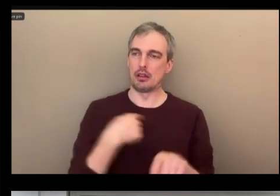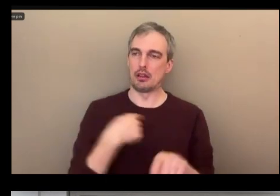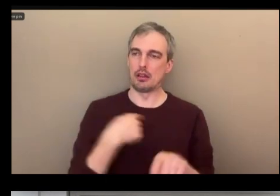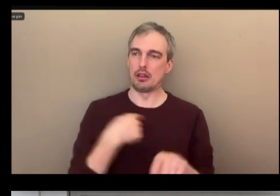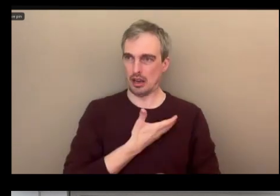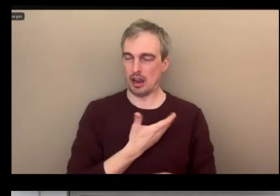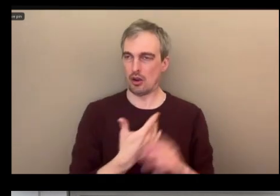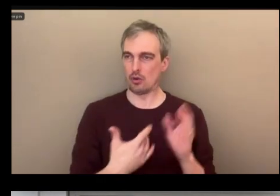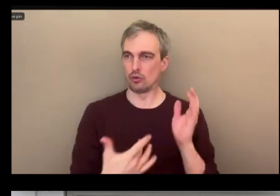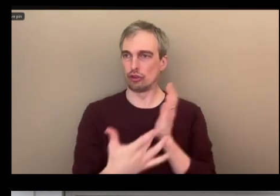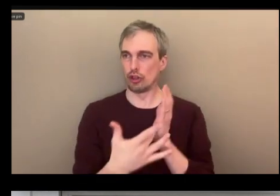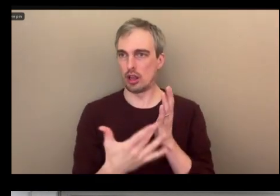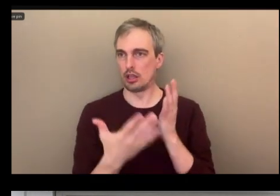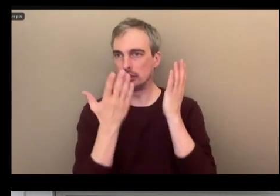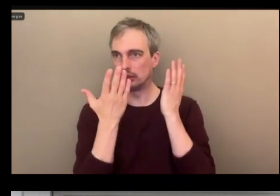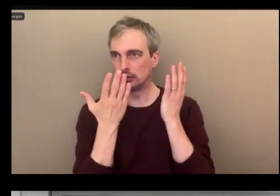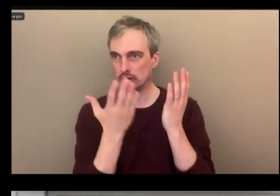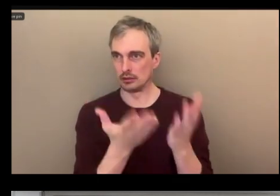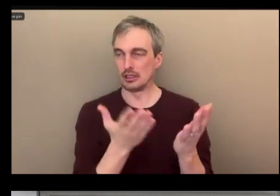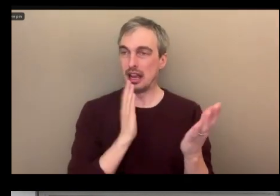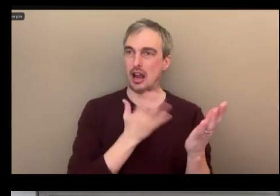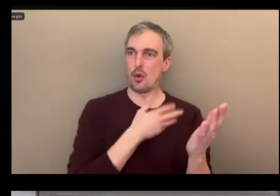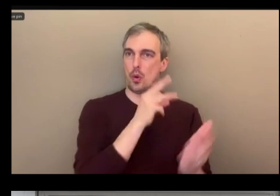Right? Things break overnight, in some cases, for no reason.